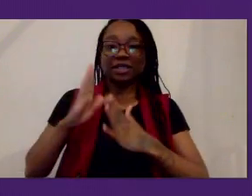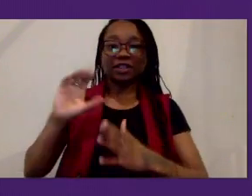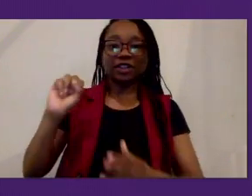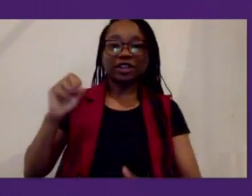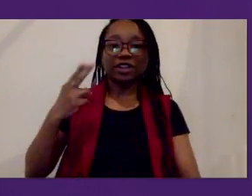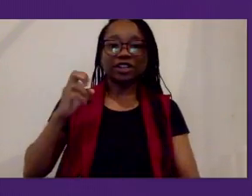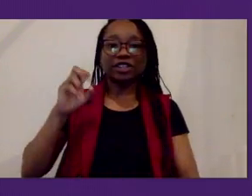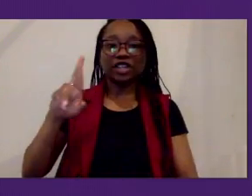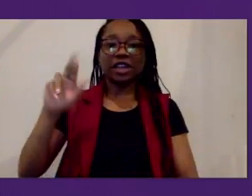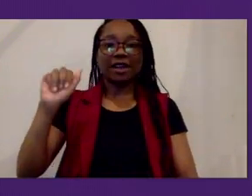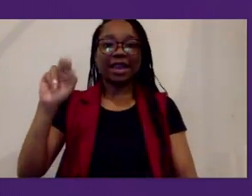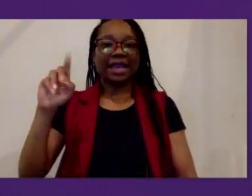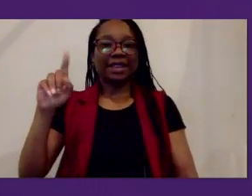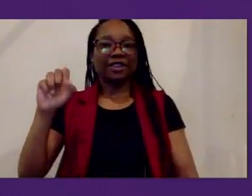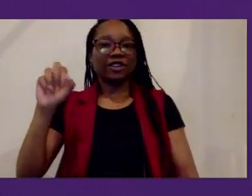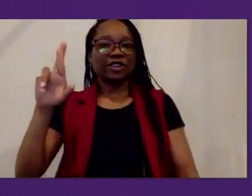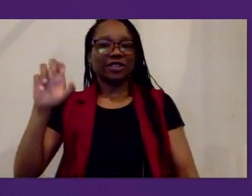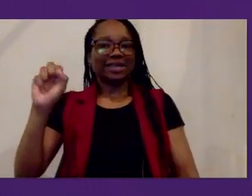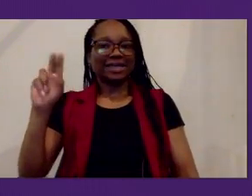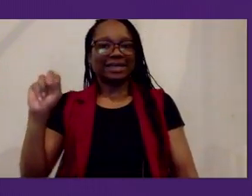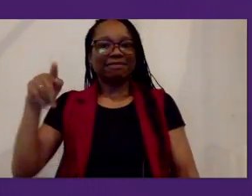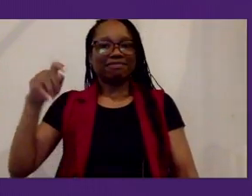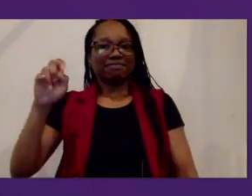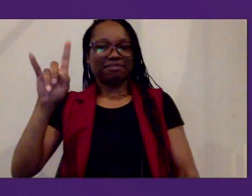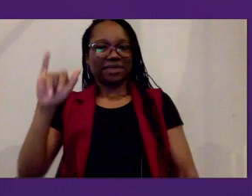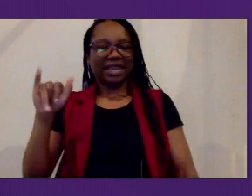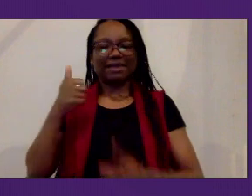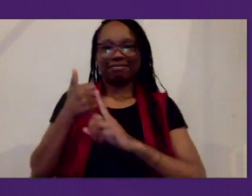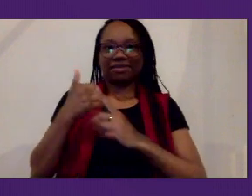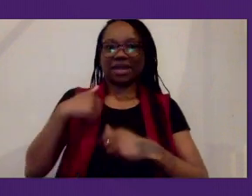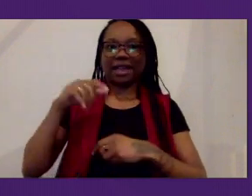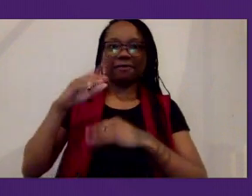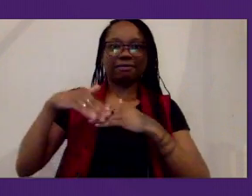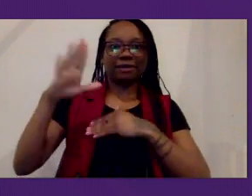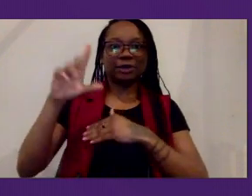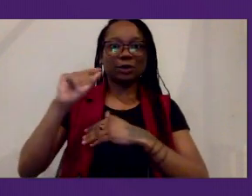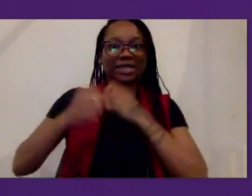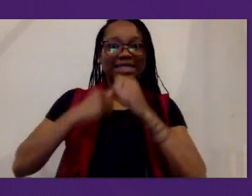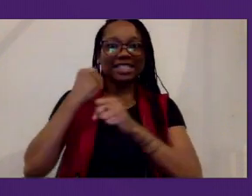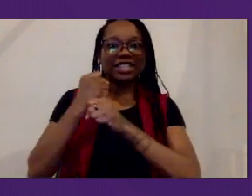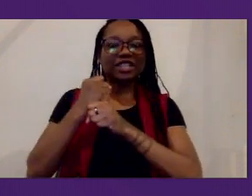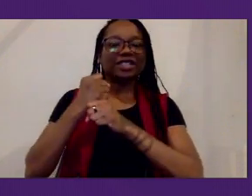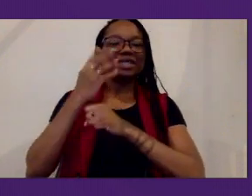20-plus years of experience developing learning communities, facilitating professional development